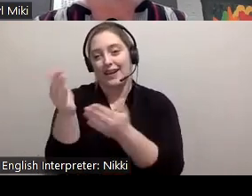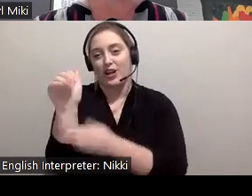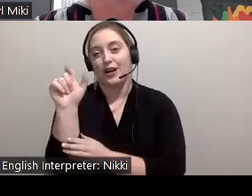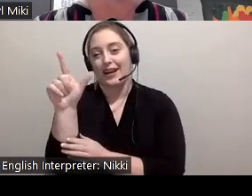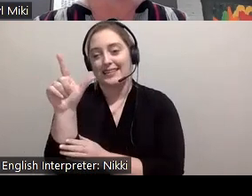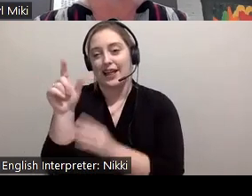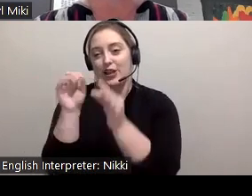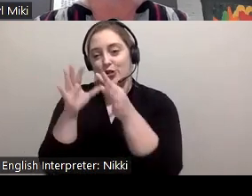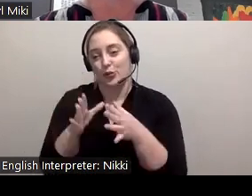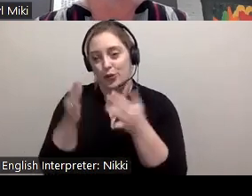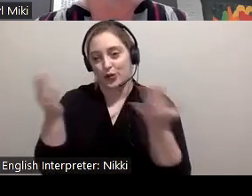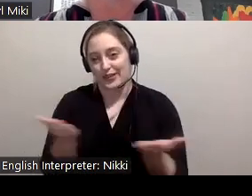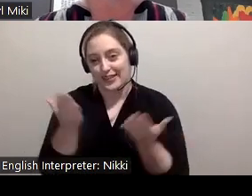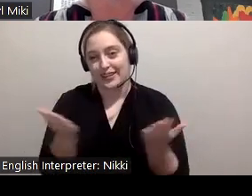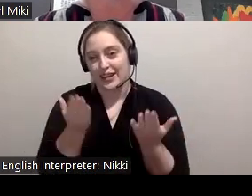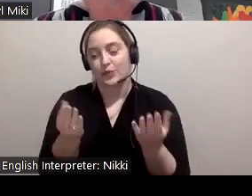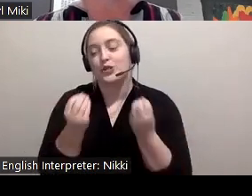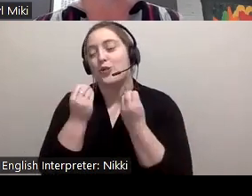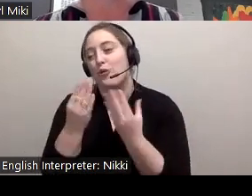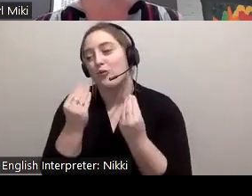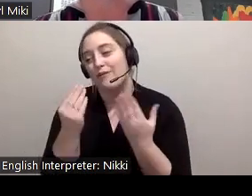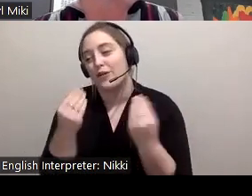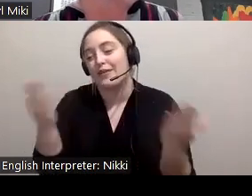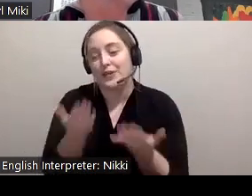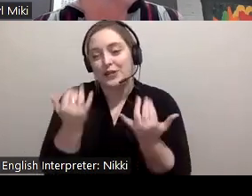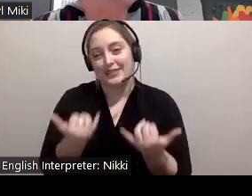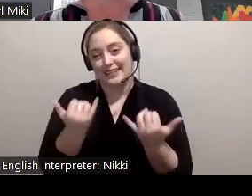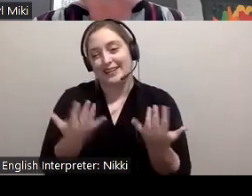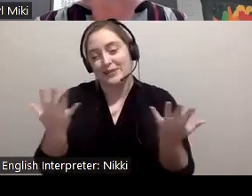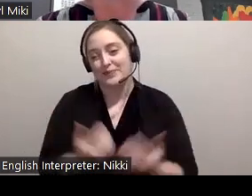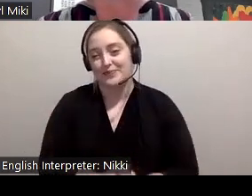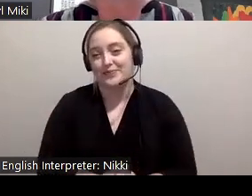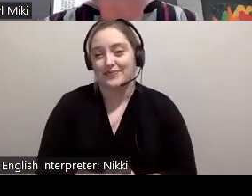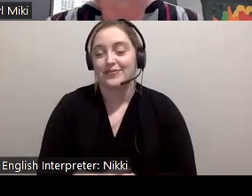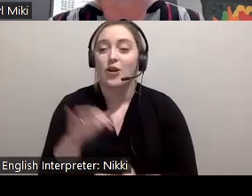interpretation and we're grateful that they can be here with us tonight. We are going to be recording this